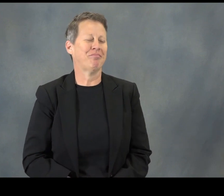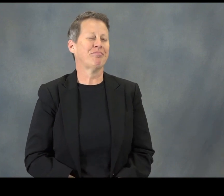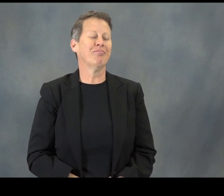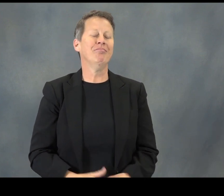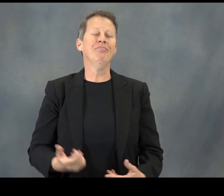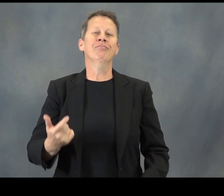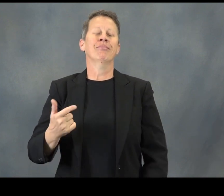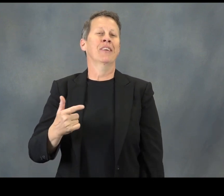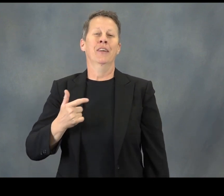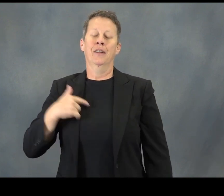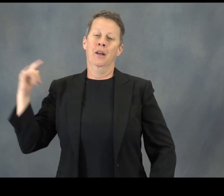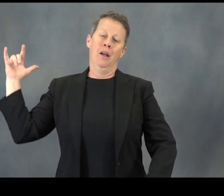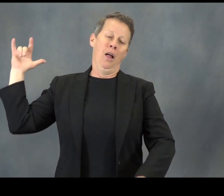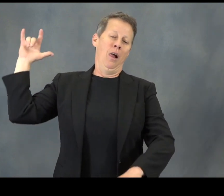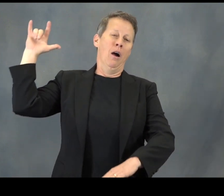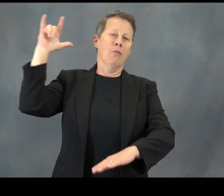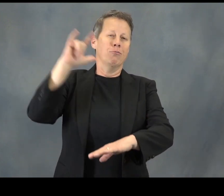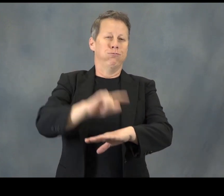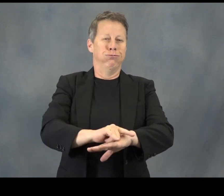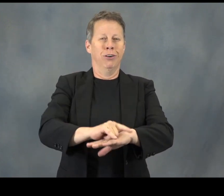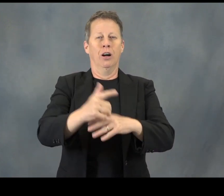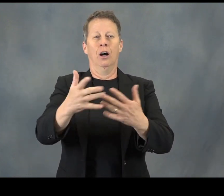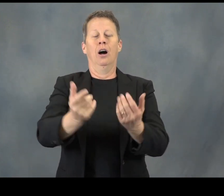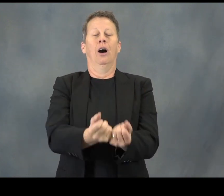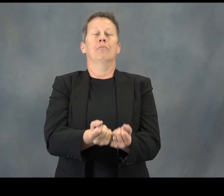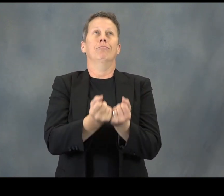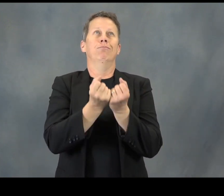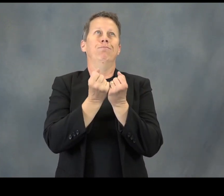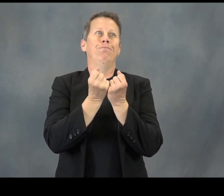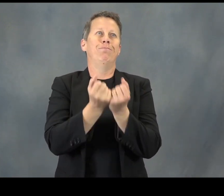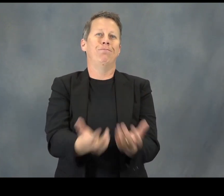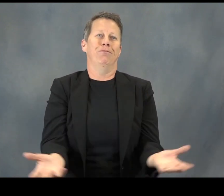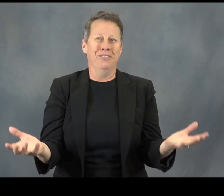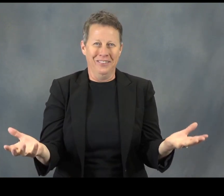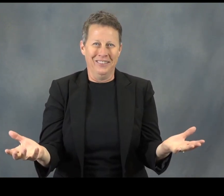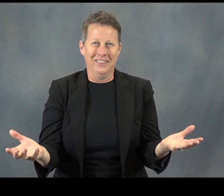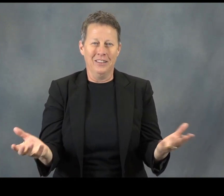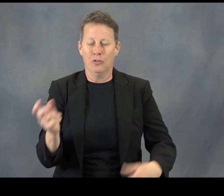So we got to South Africa and of course we were exhausted from traveling